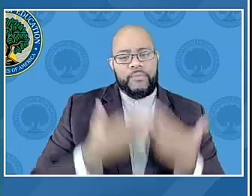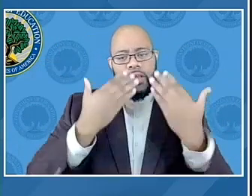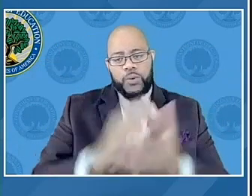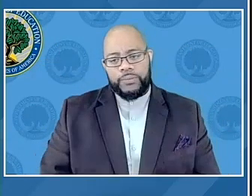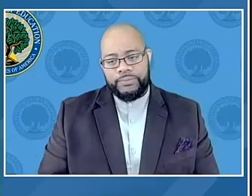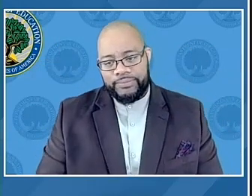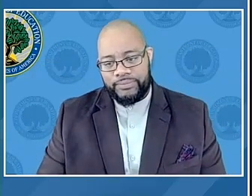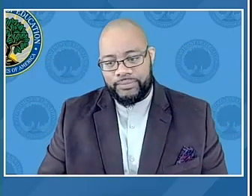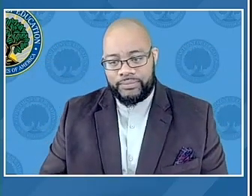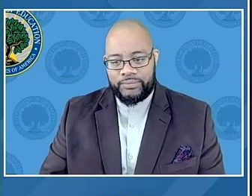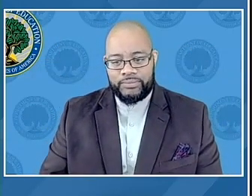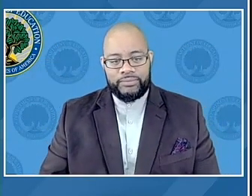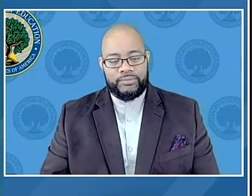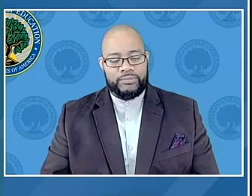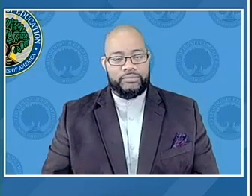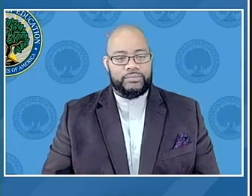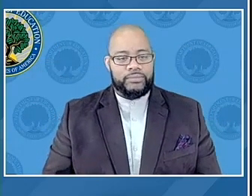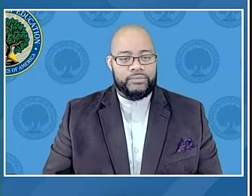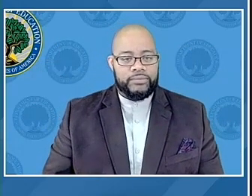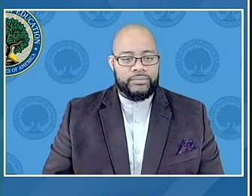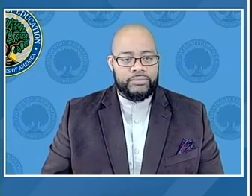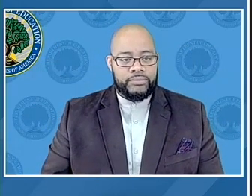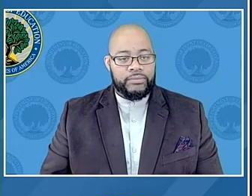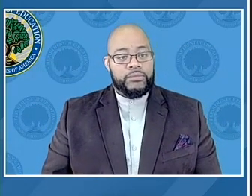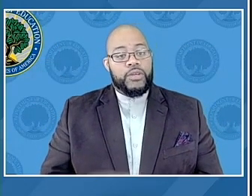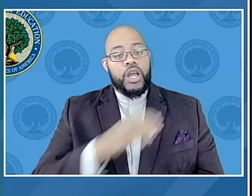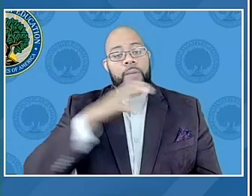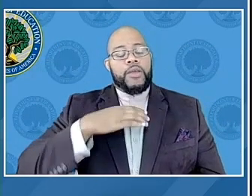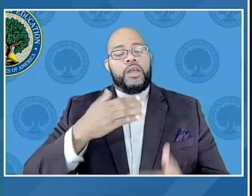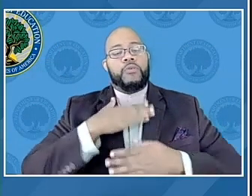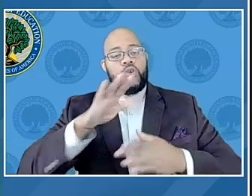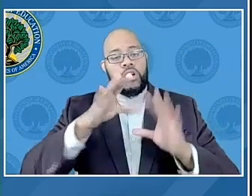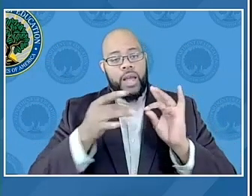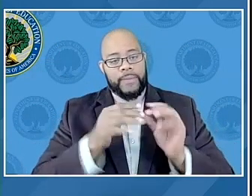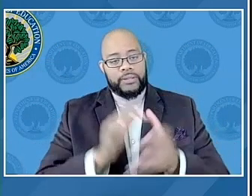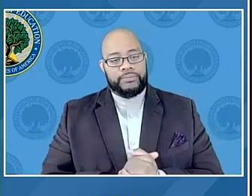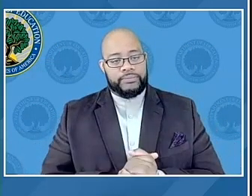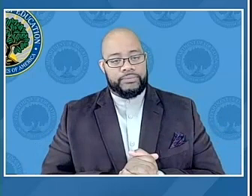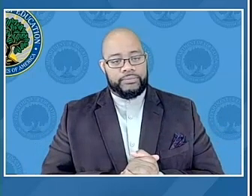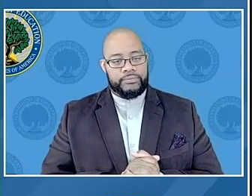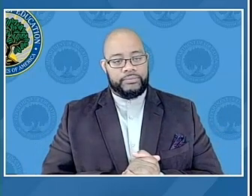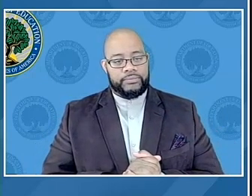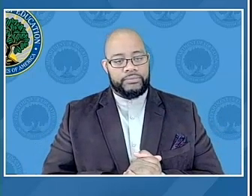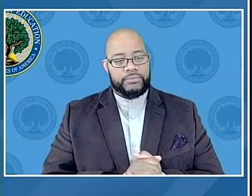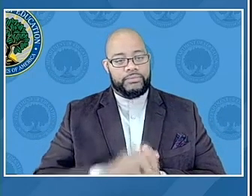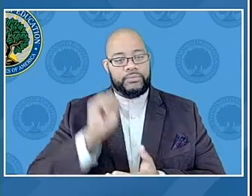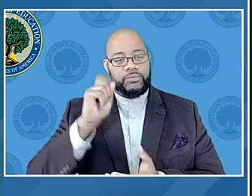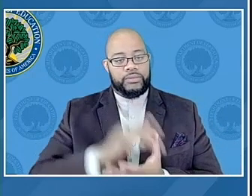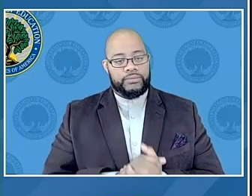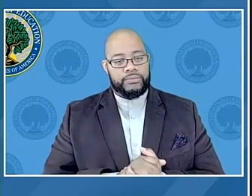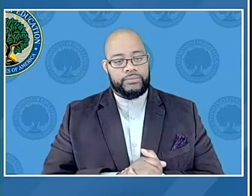Thank you, Kate. The committee appreciates your comments. Okay. Next, Mike.